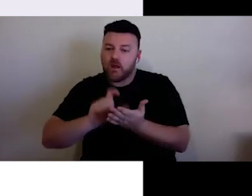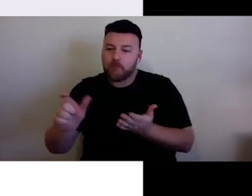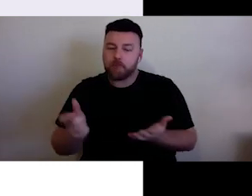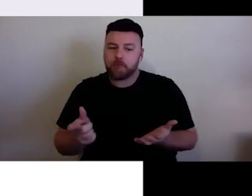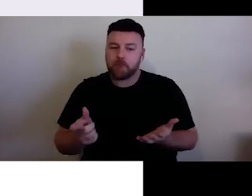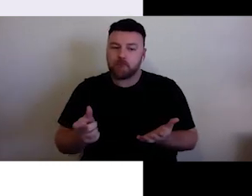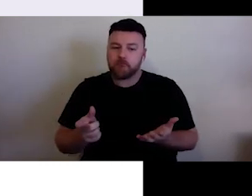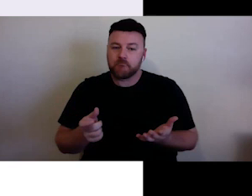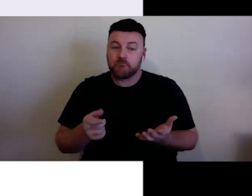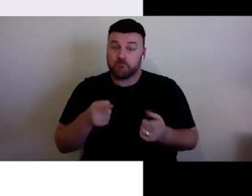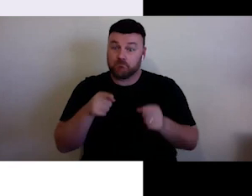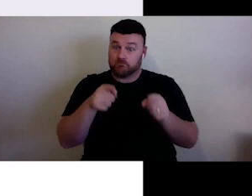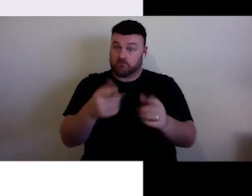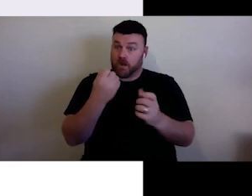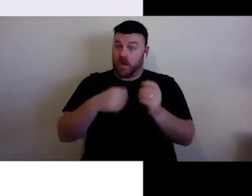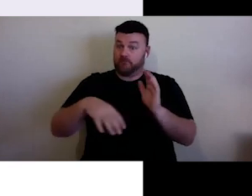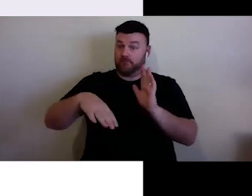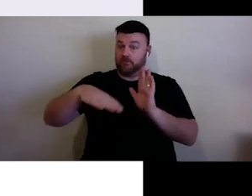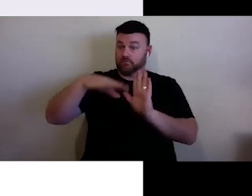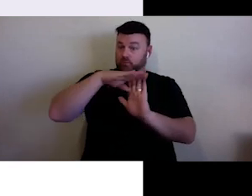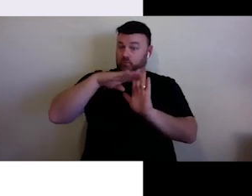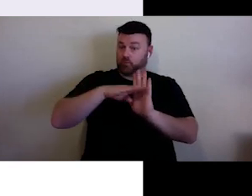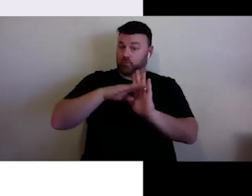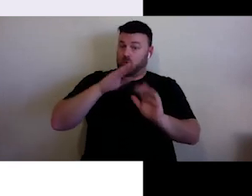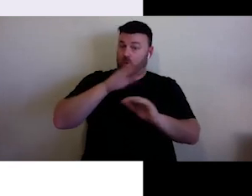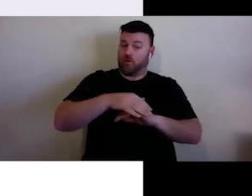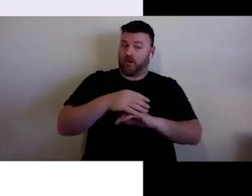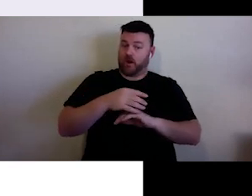rules about who can share that because you're engaging with that